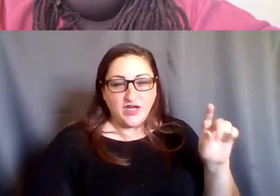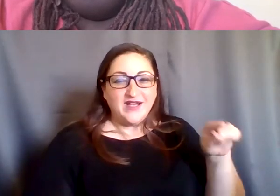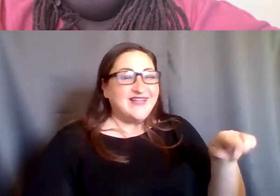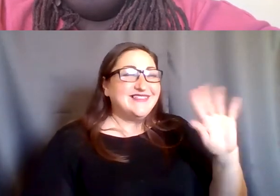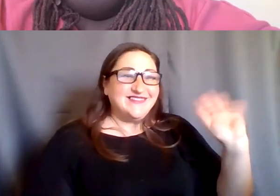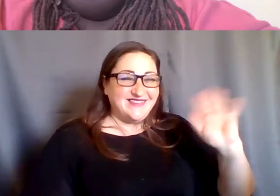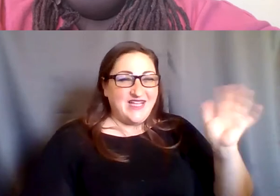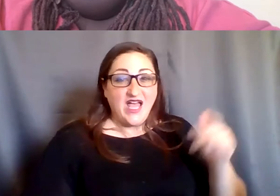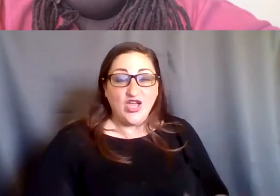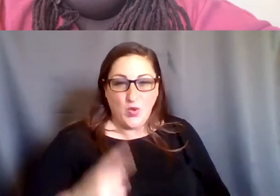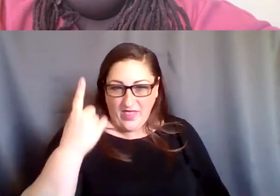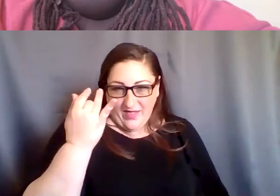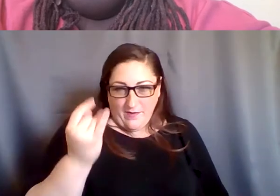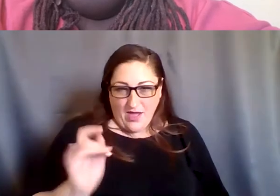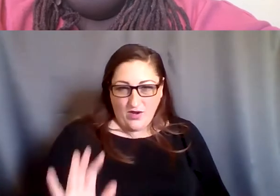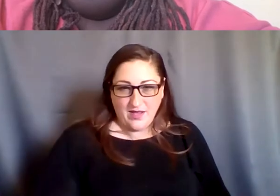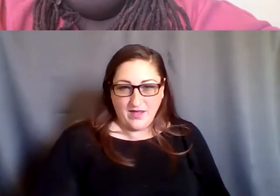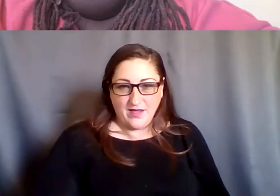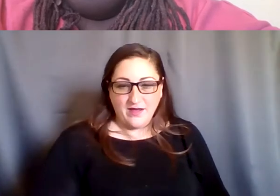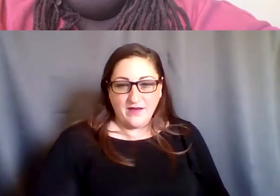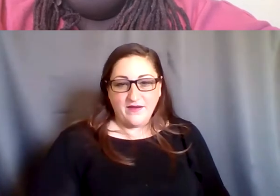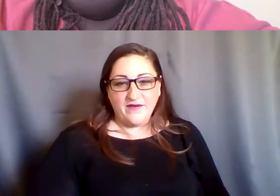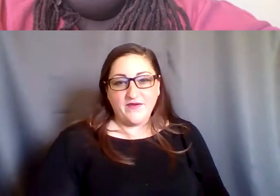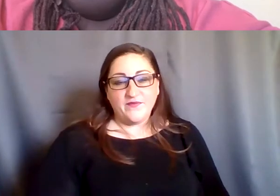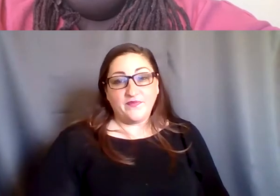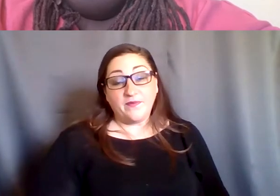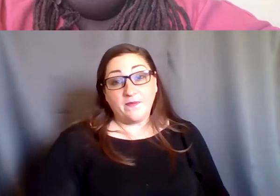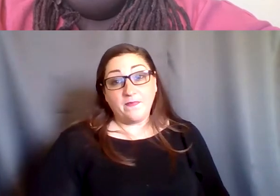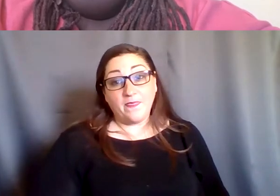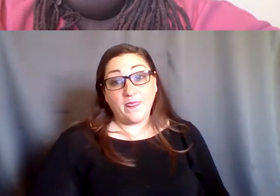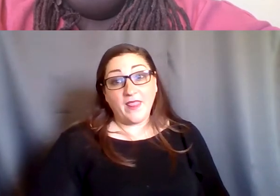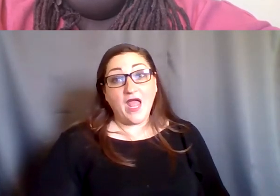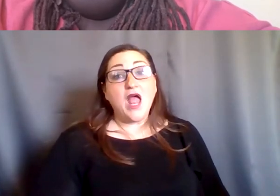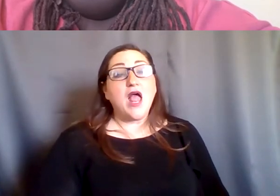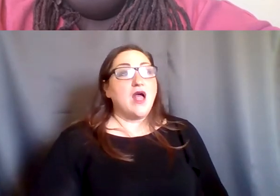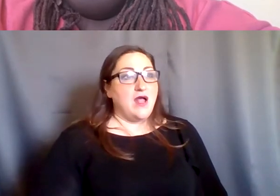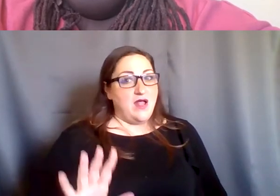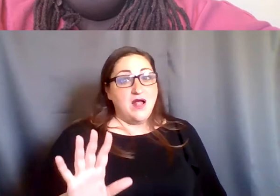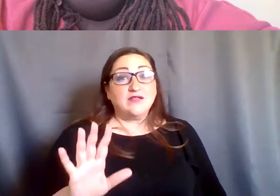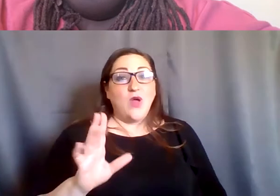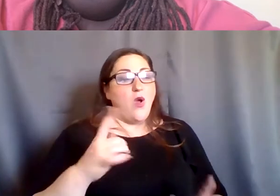But here's the really unpopular piece of what I want to say. There are a lot of other communities